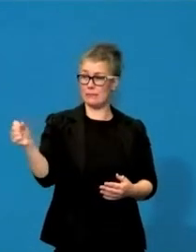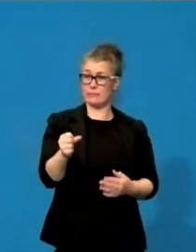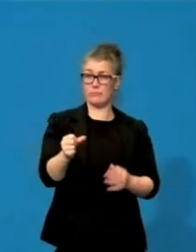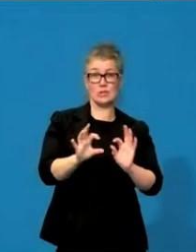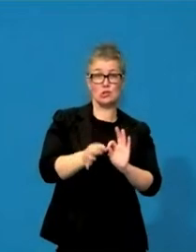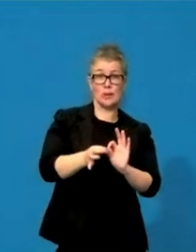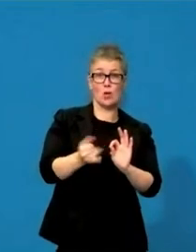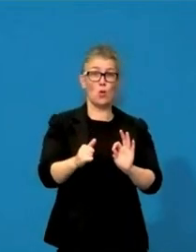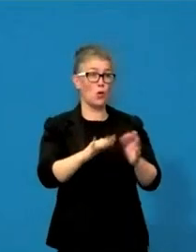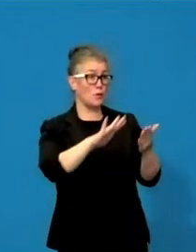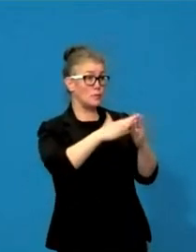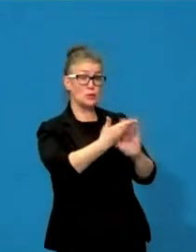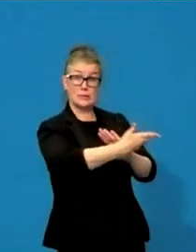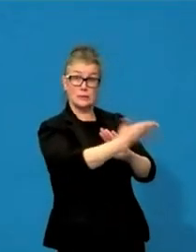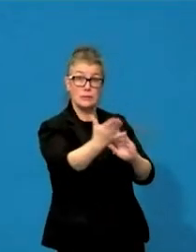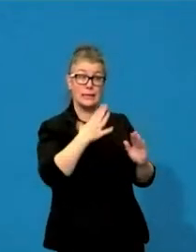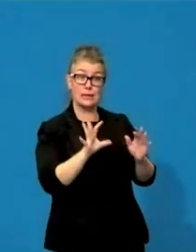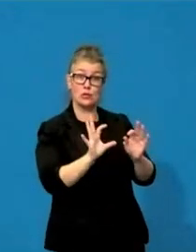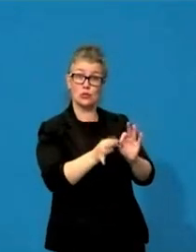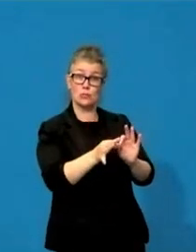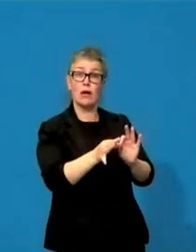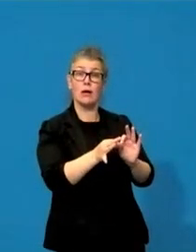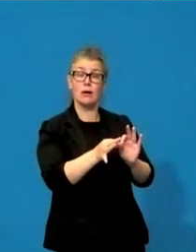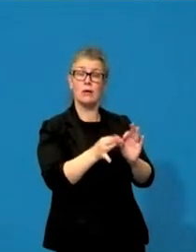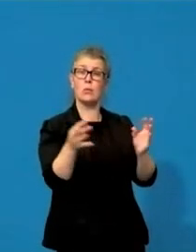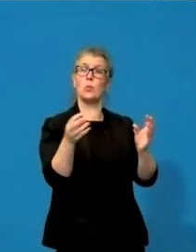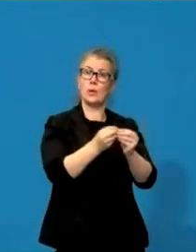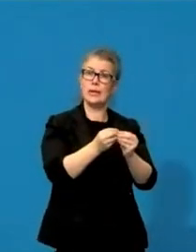think community might need interpreters to sit down and have those yarns?